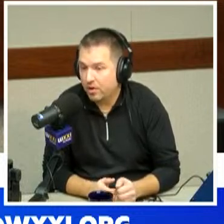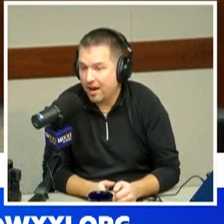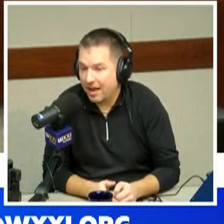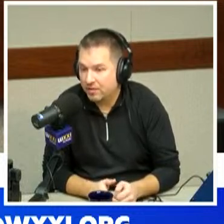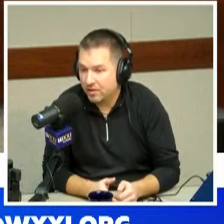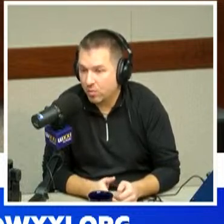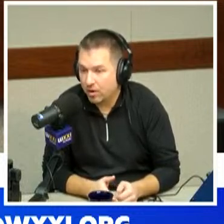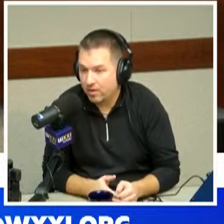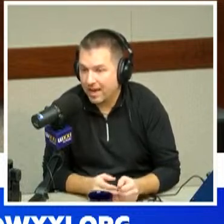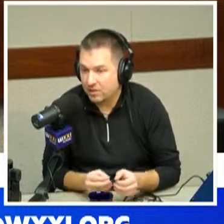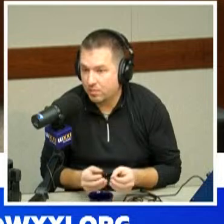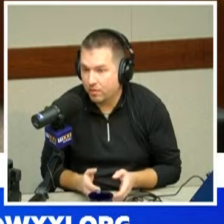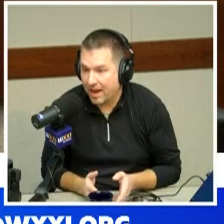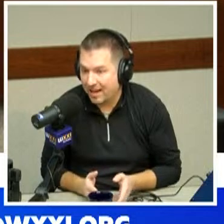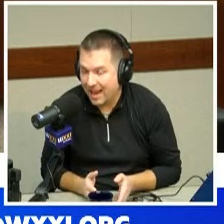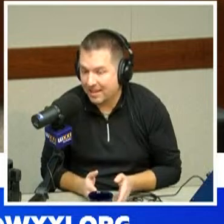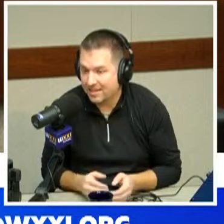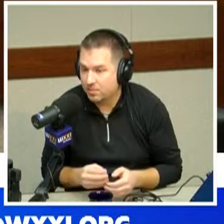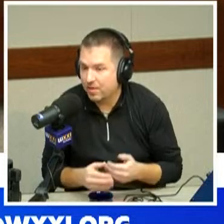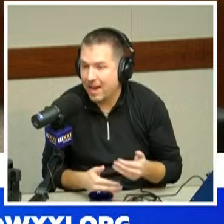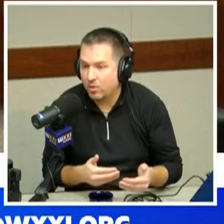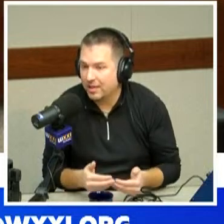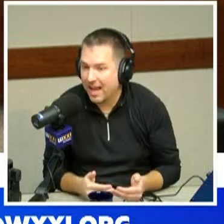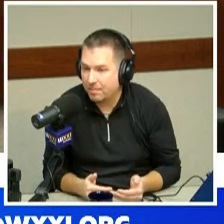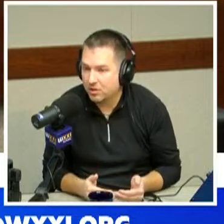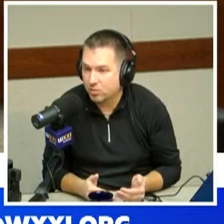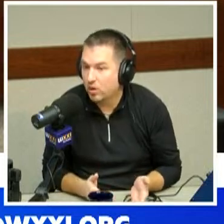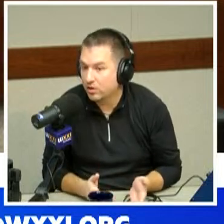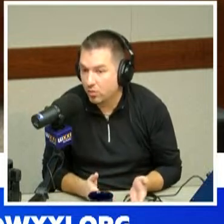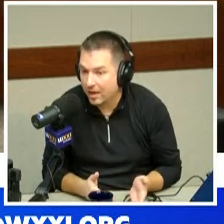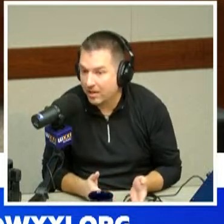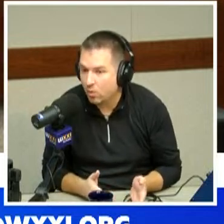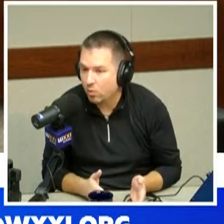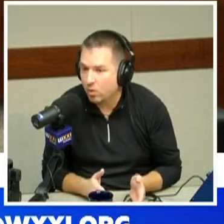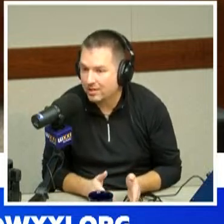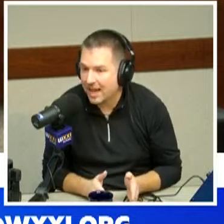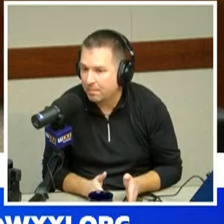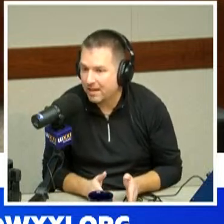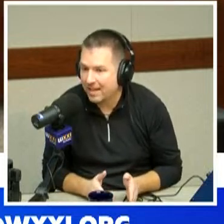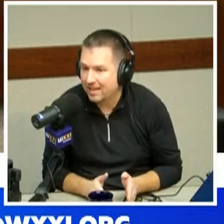or have someone that's providing access but that only happens once a week well what's happening in